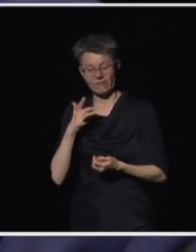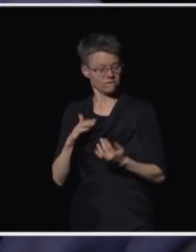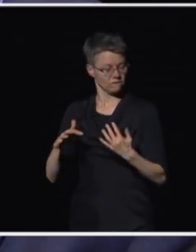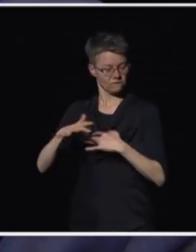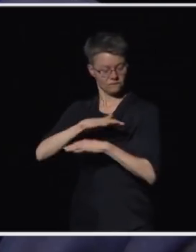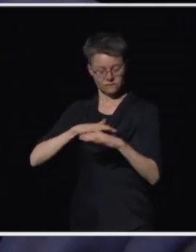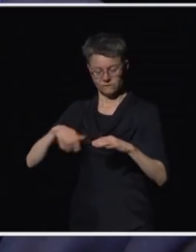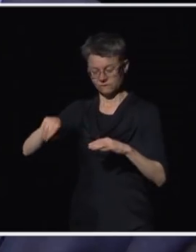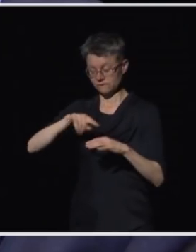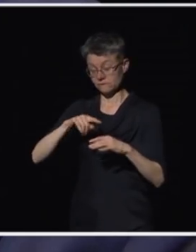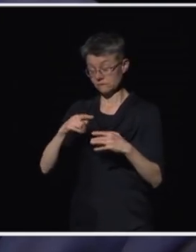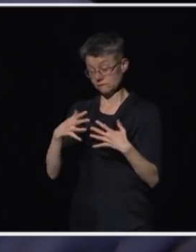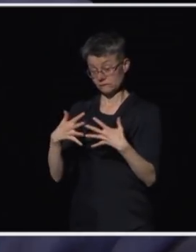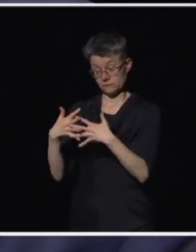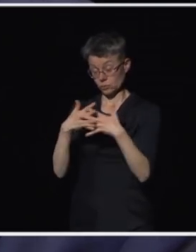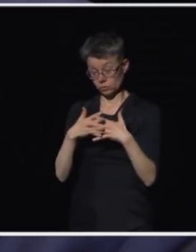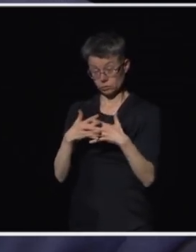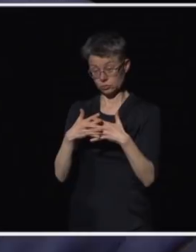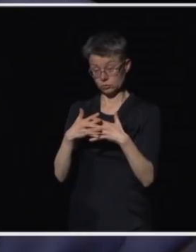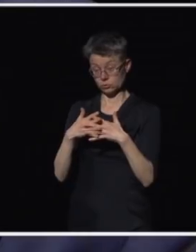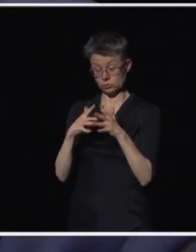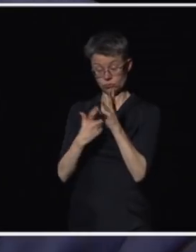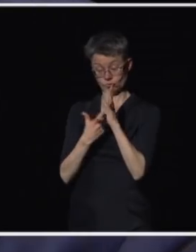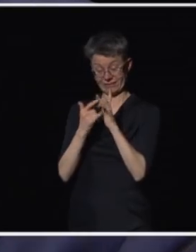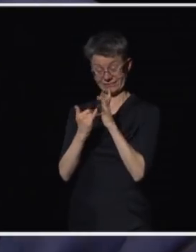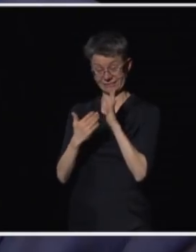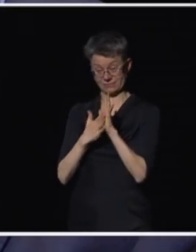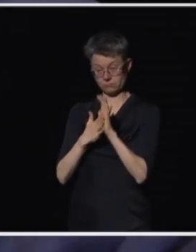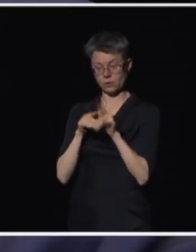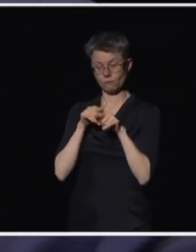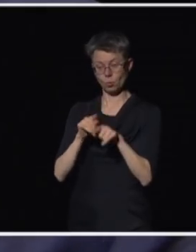in America, racism is heavily dependant on the idea that black people are less intelligent.